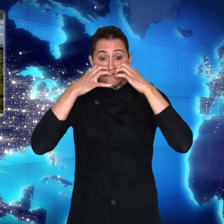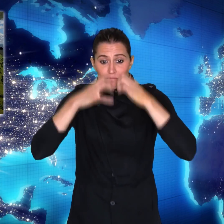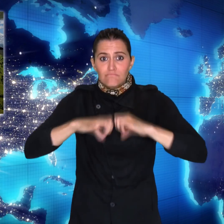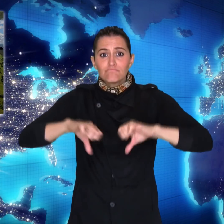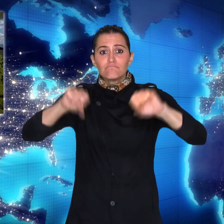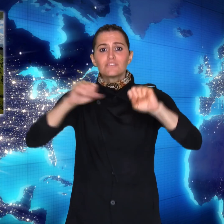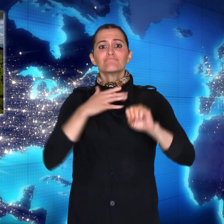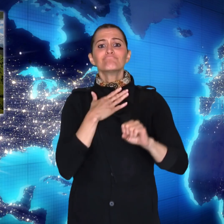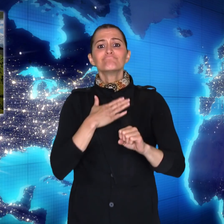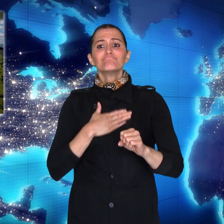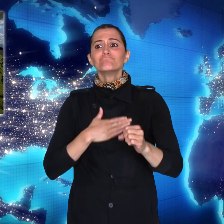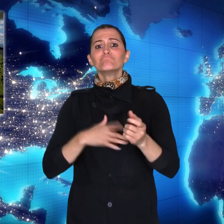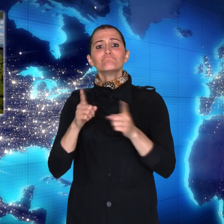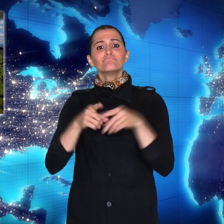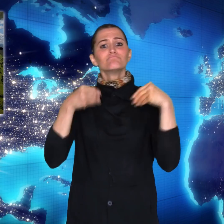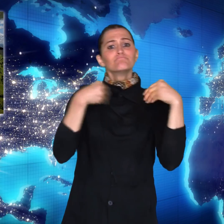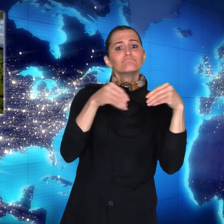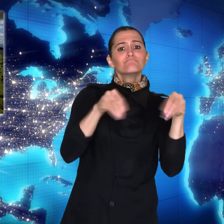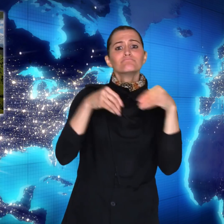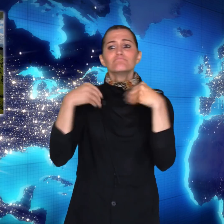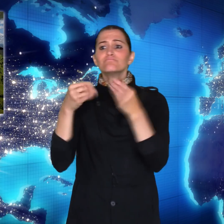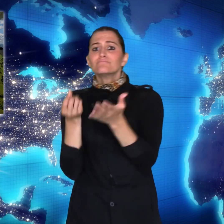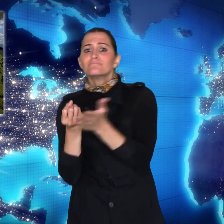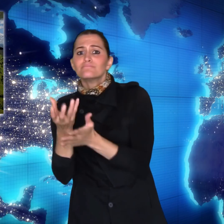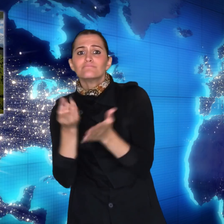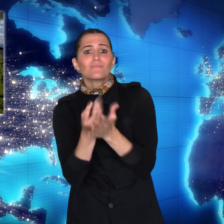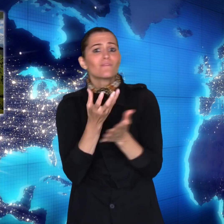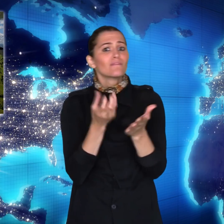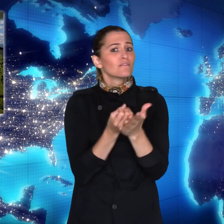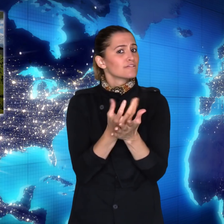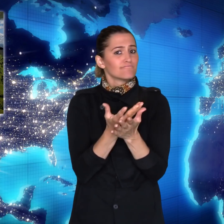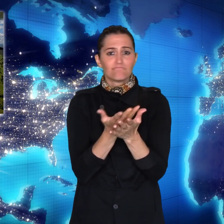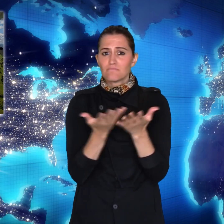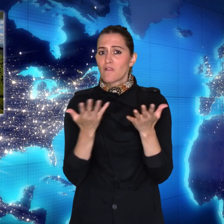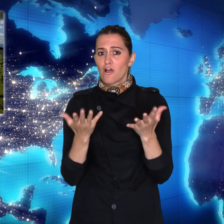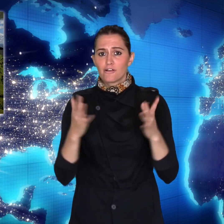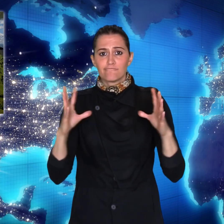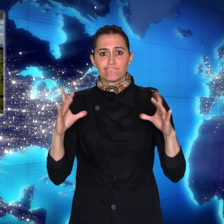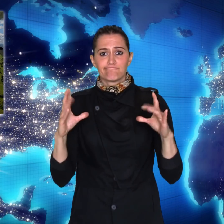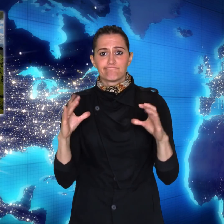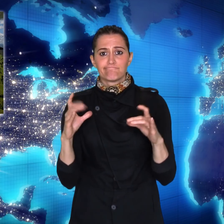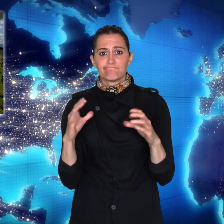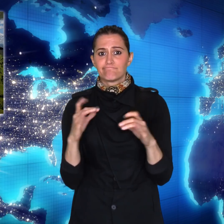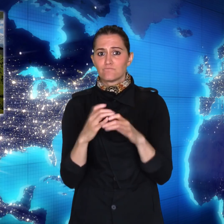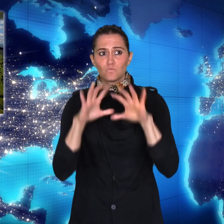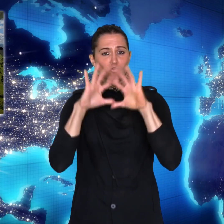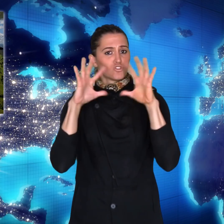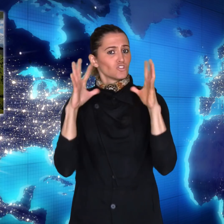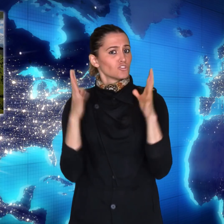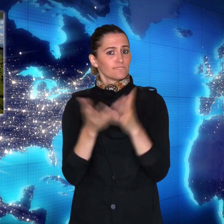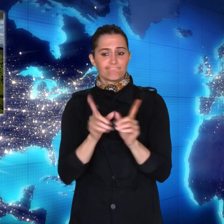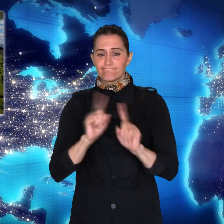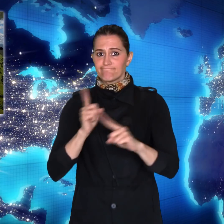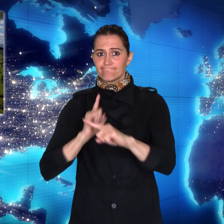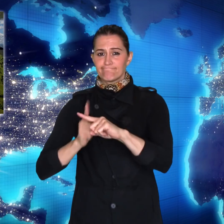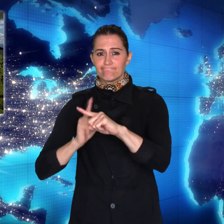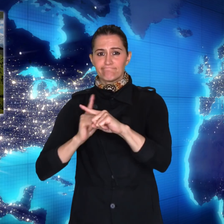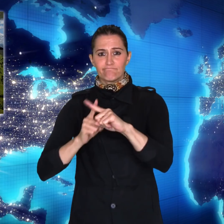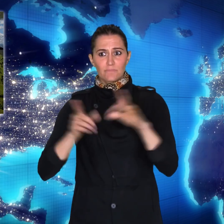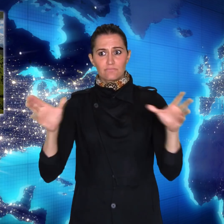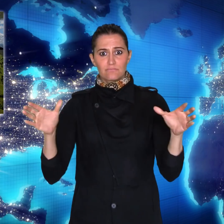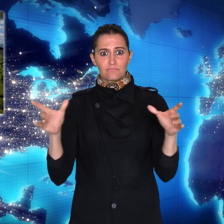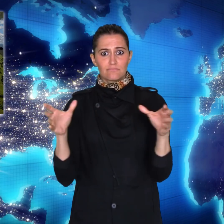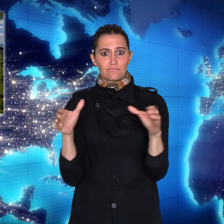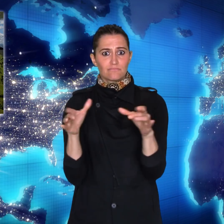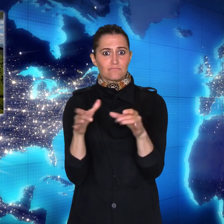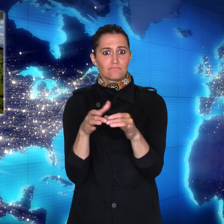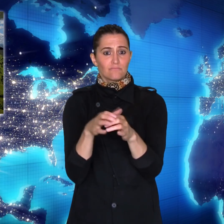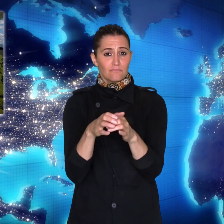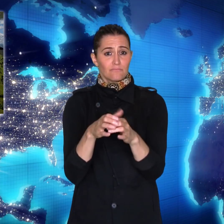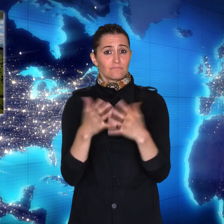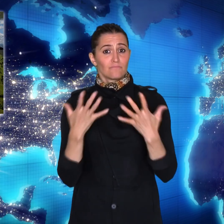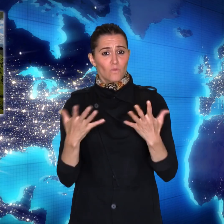ivory smugglers have been